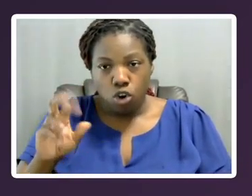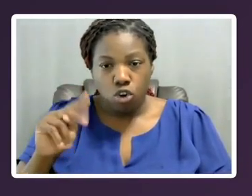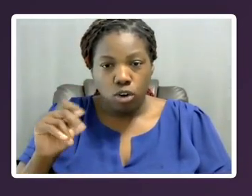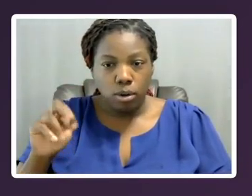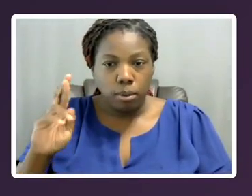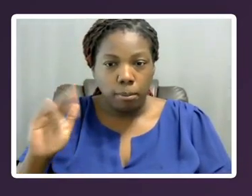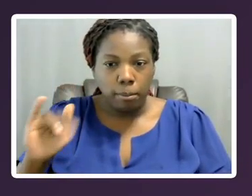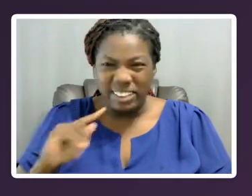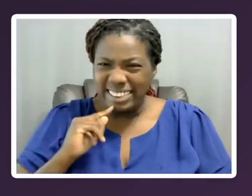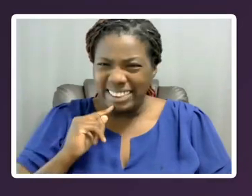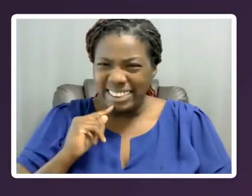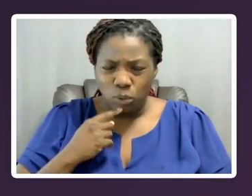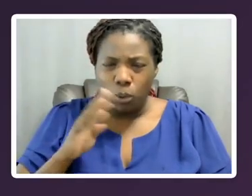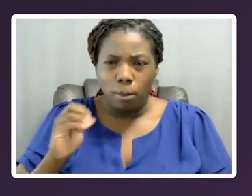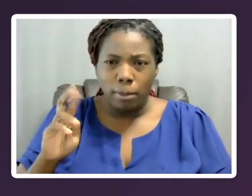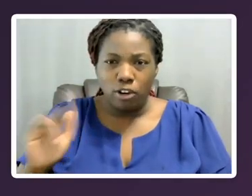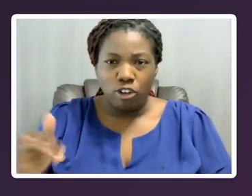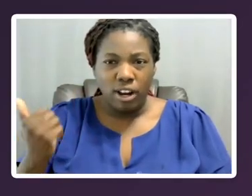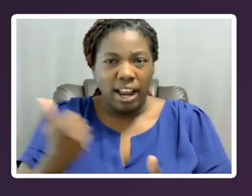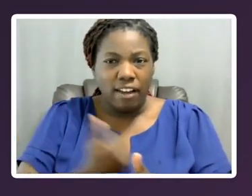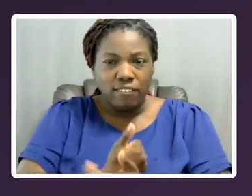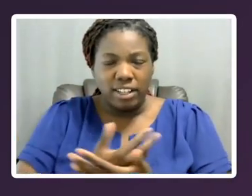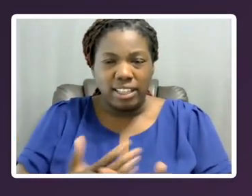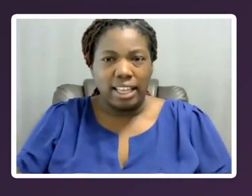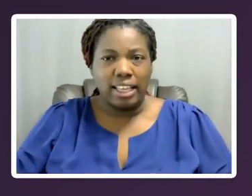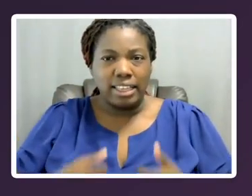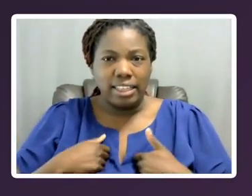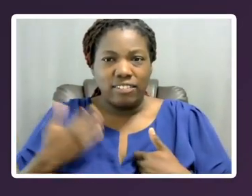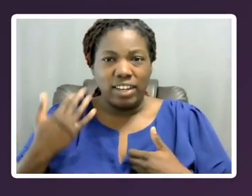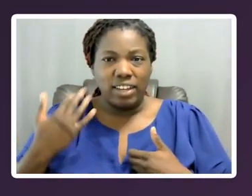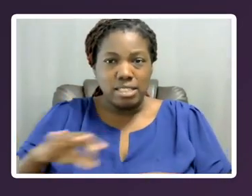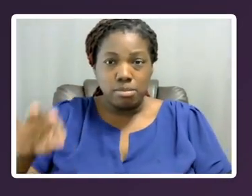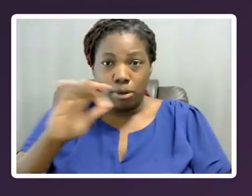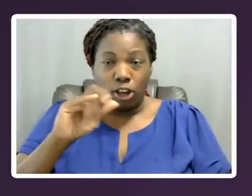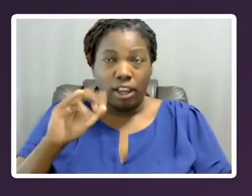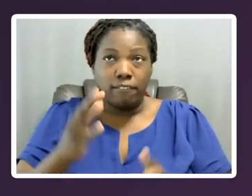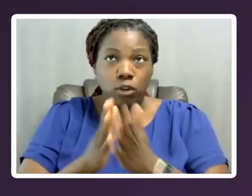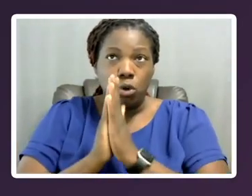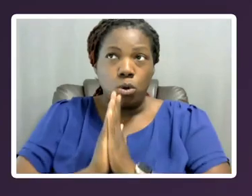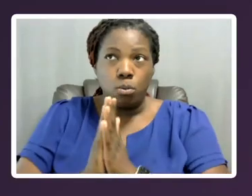has a spirit, and that if you pray to the Creator, then the Creator might bring a bountiful harvest.